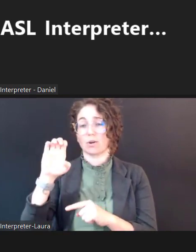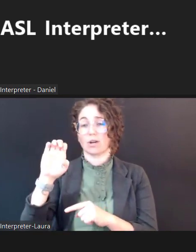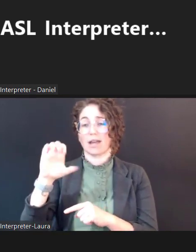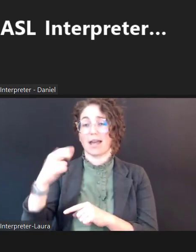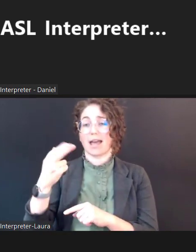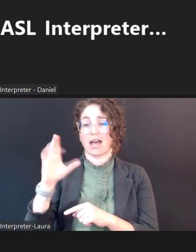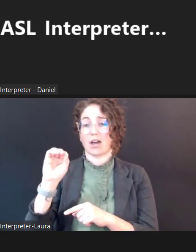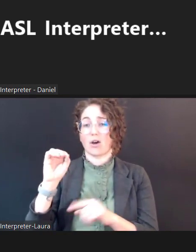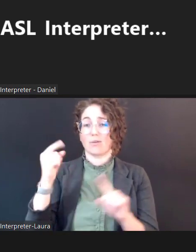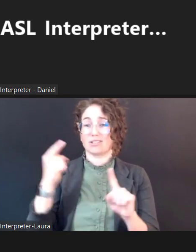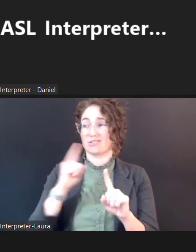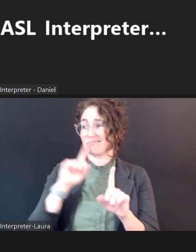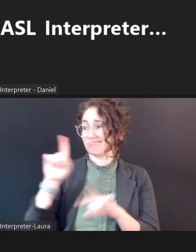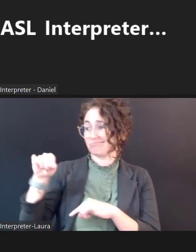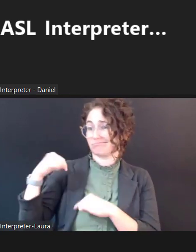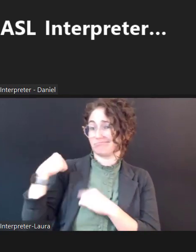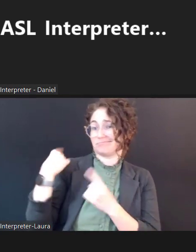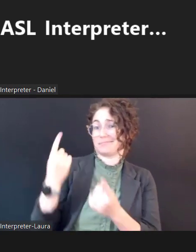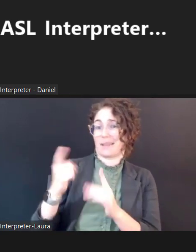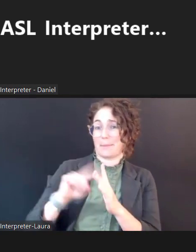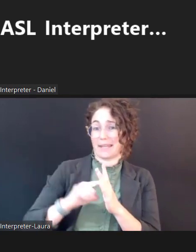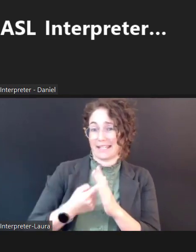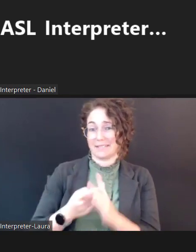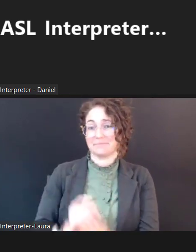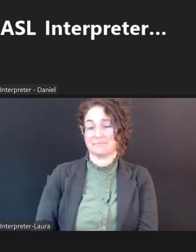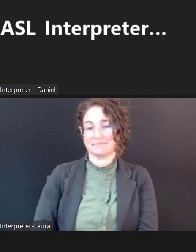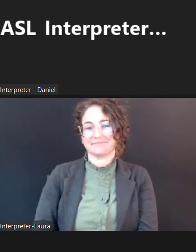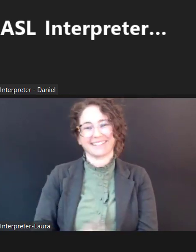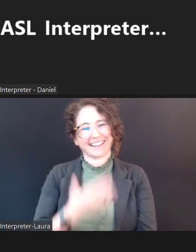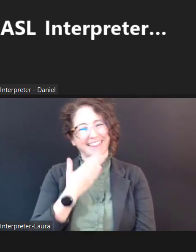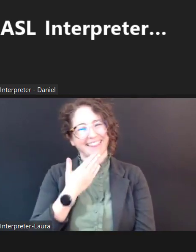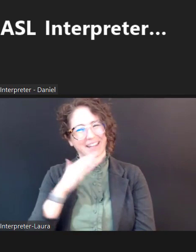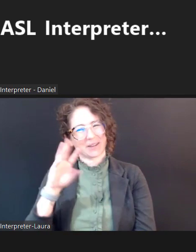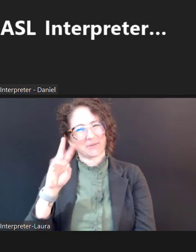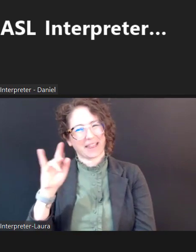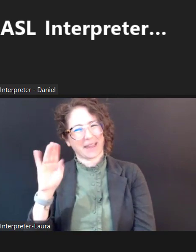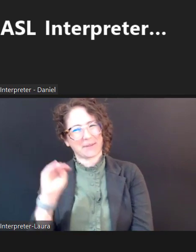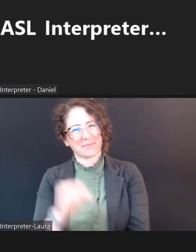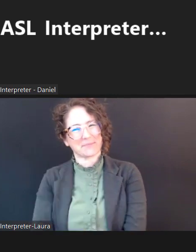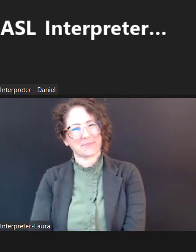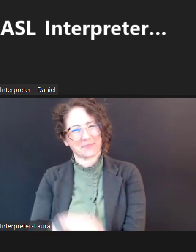ECHO initiative since the very beginning. Dr. Foust: Thank you, William.